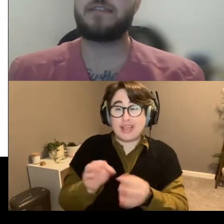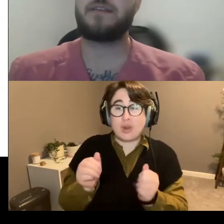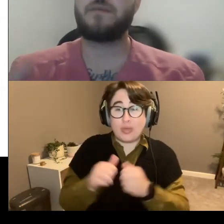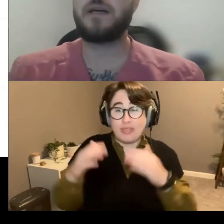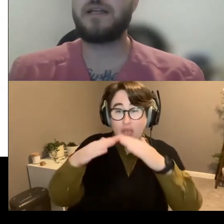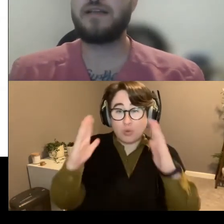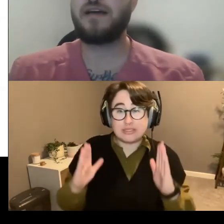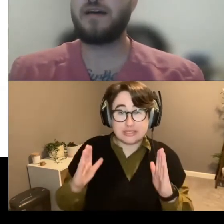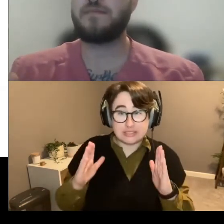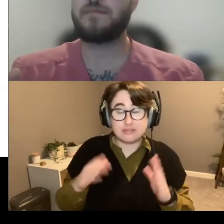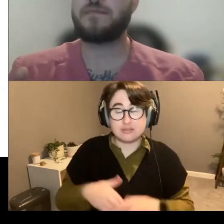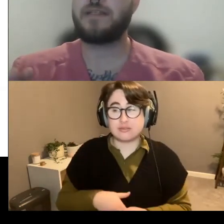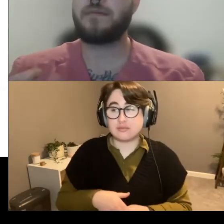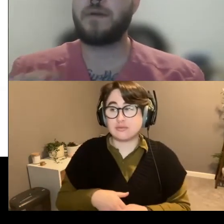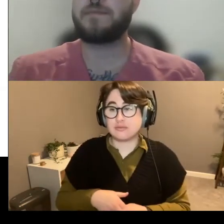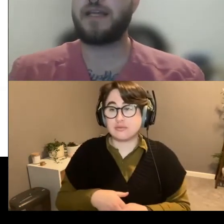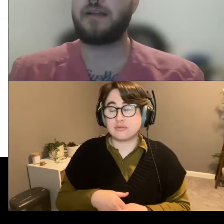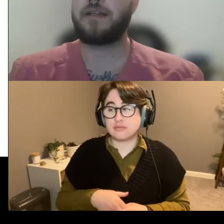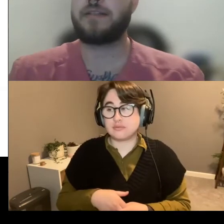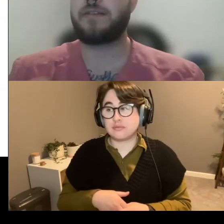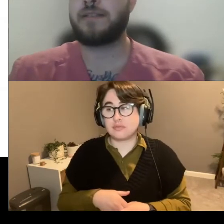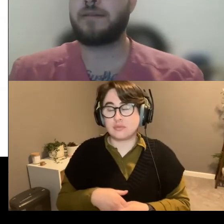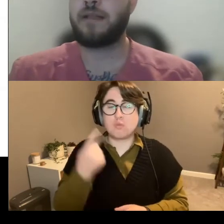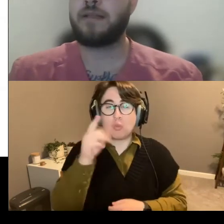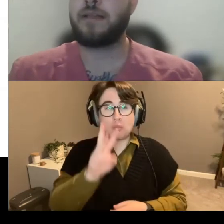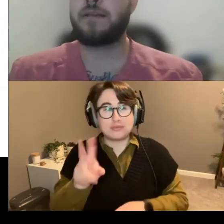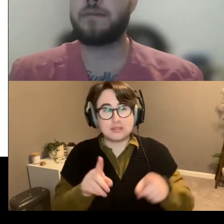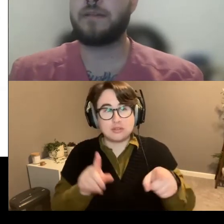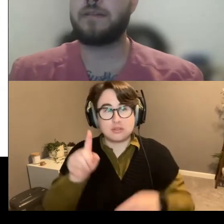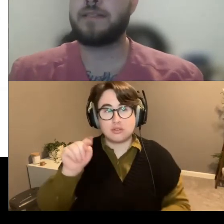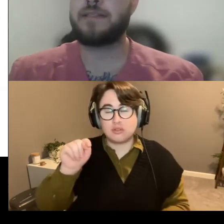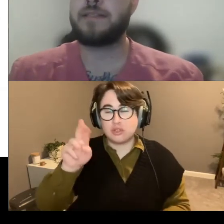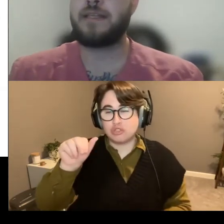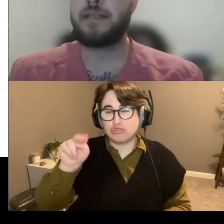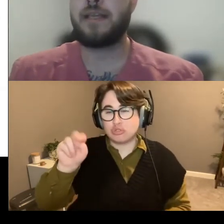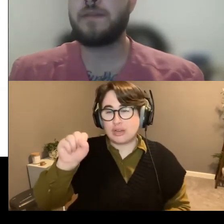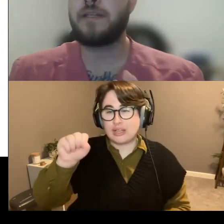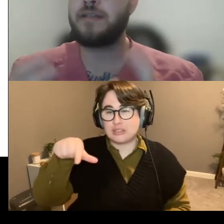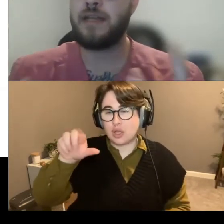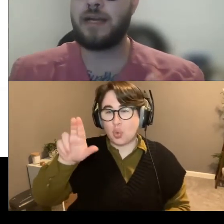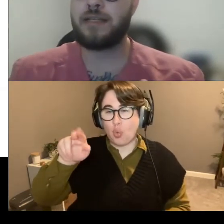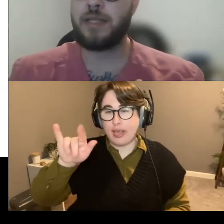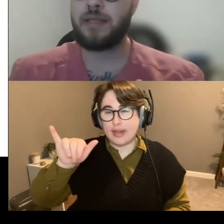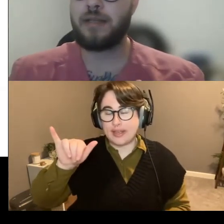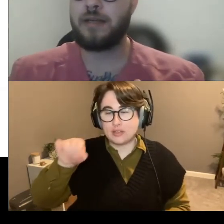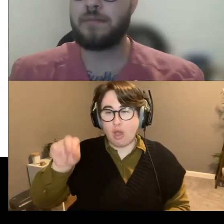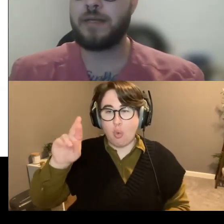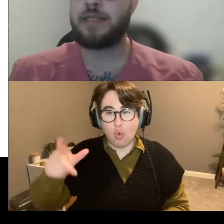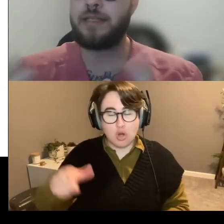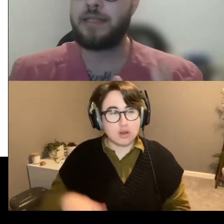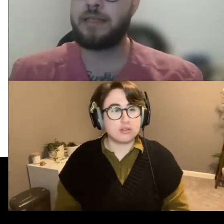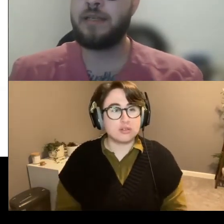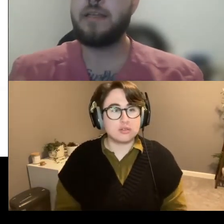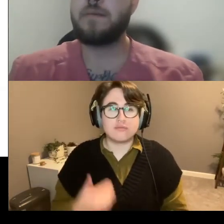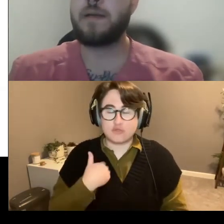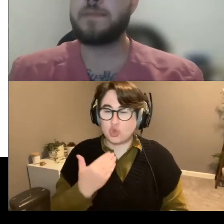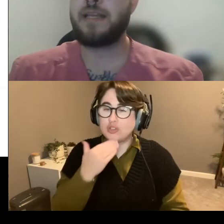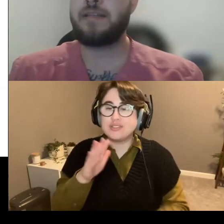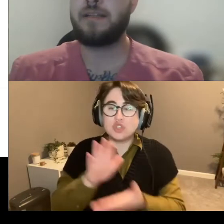And so, one website on here is transequality.org or NCTE. They have a good document ID website.